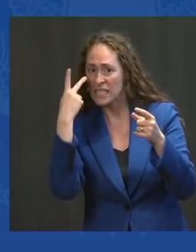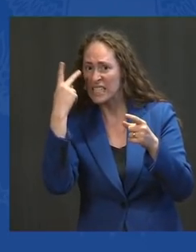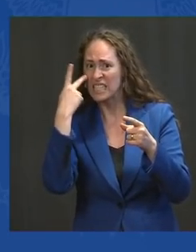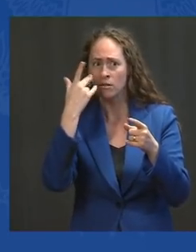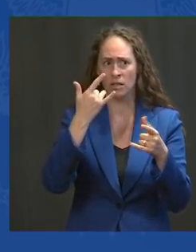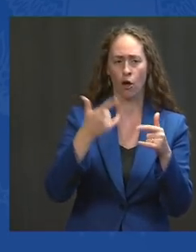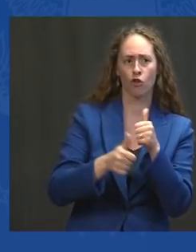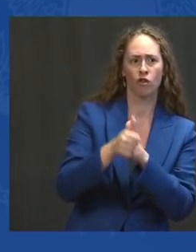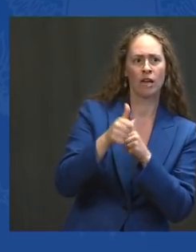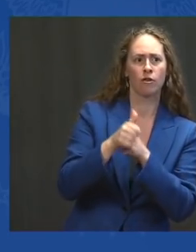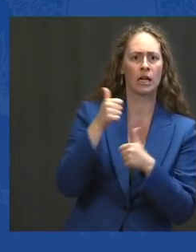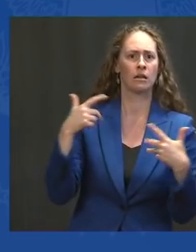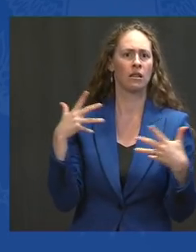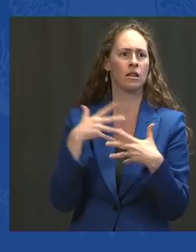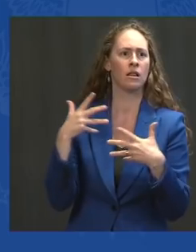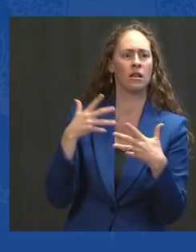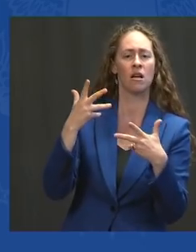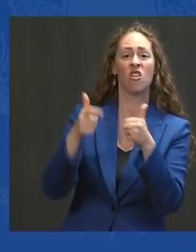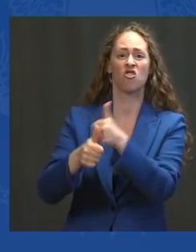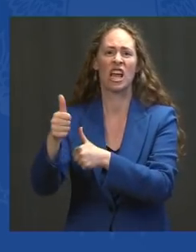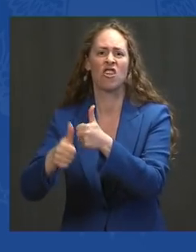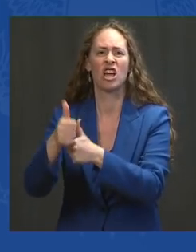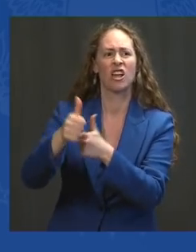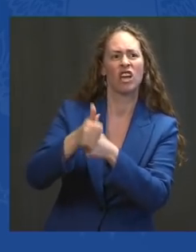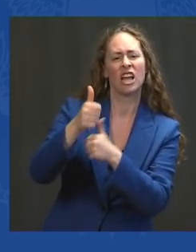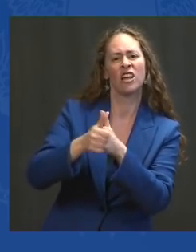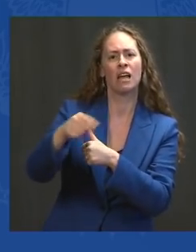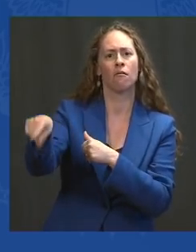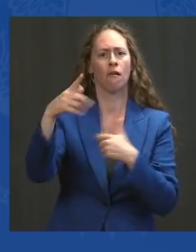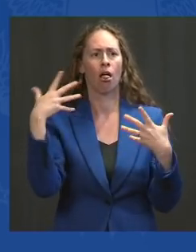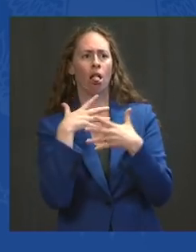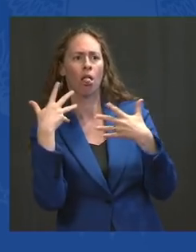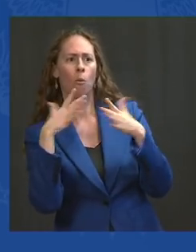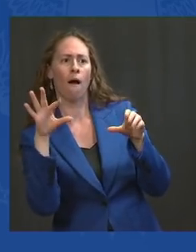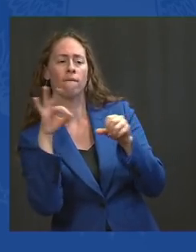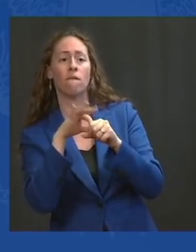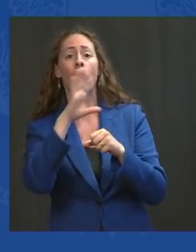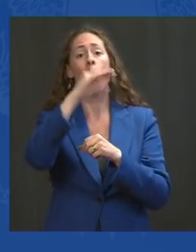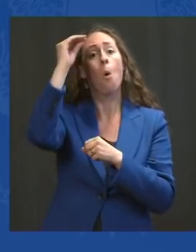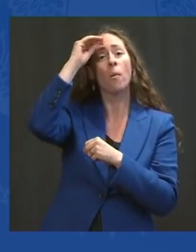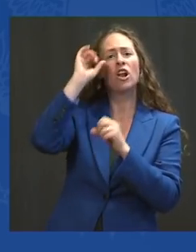and imperil impartial poll workers. They want voters to dive